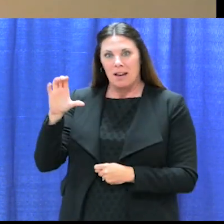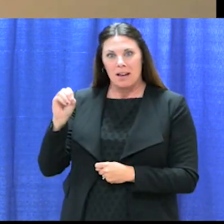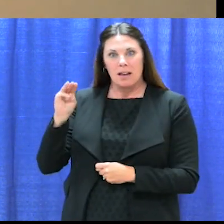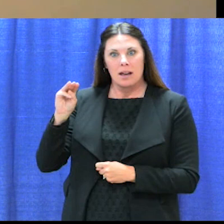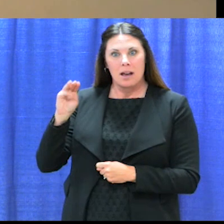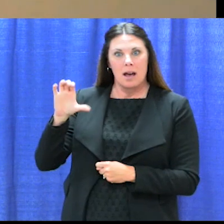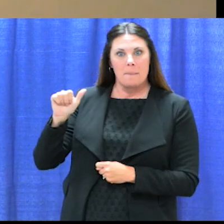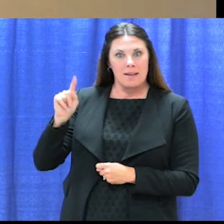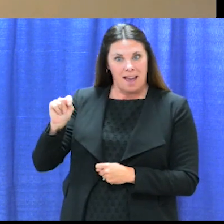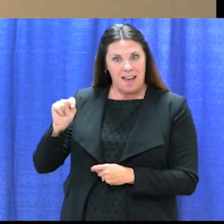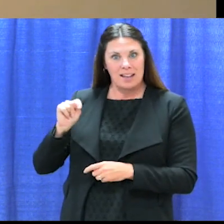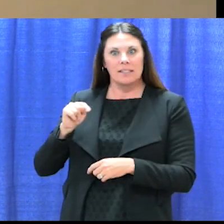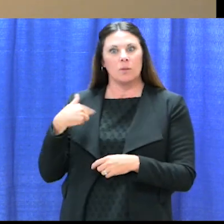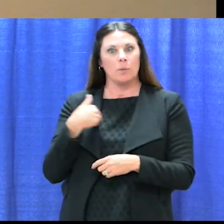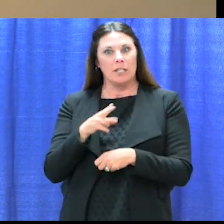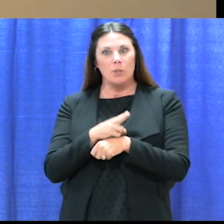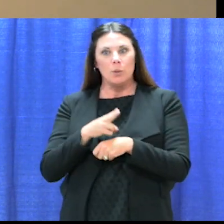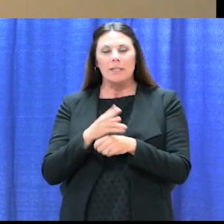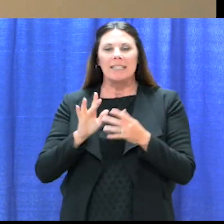signature program called Internet Essentials.